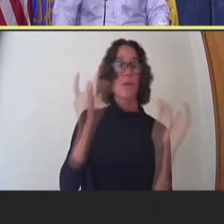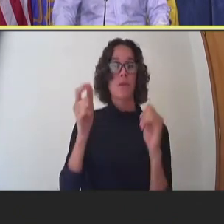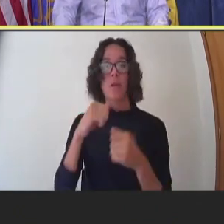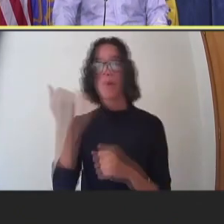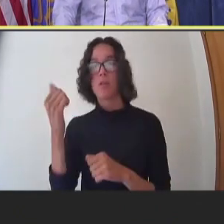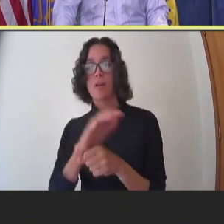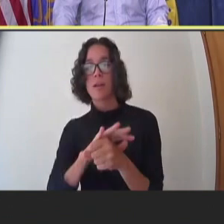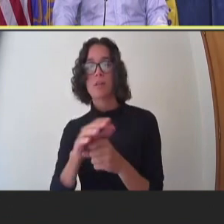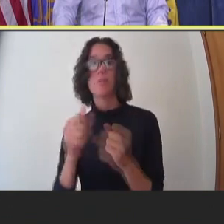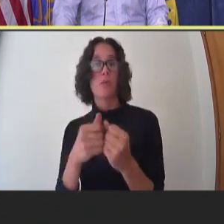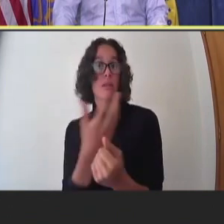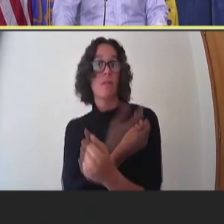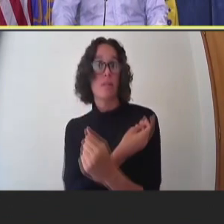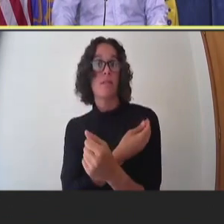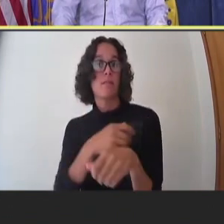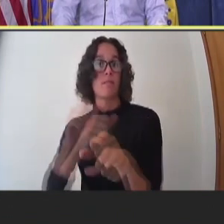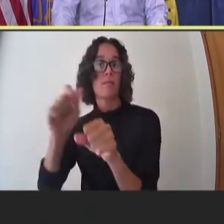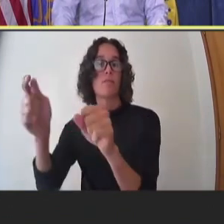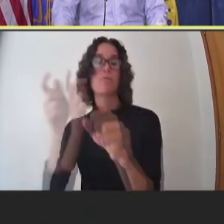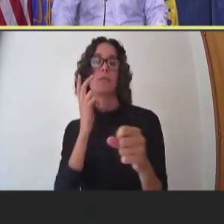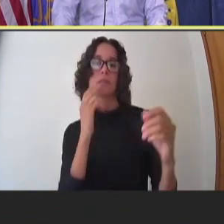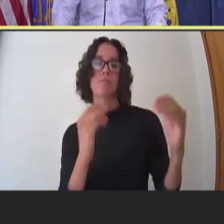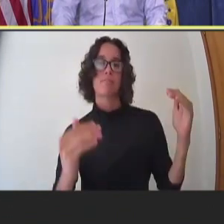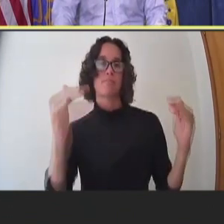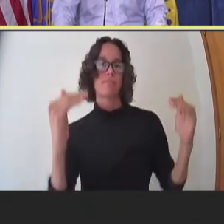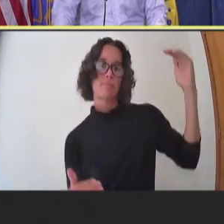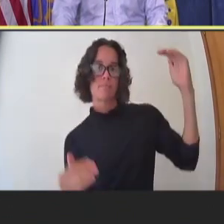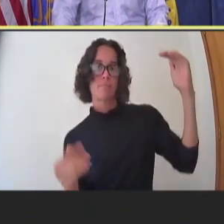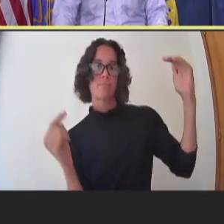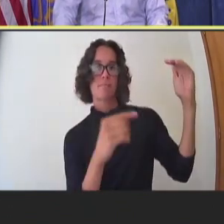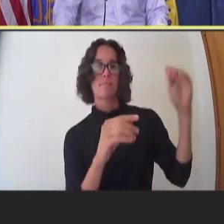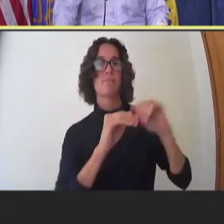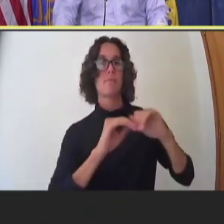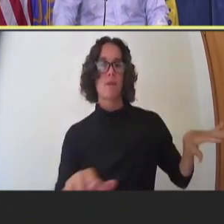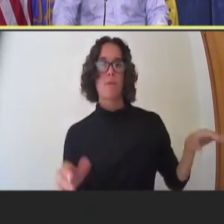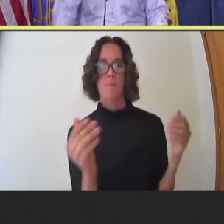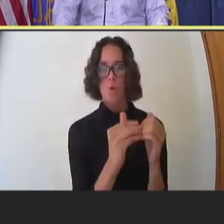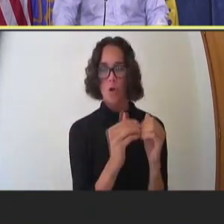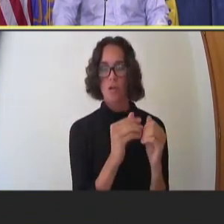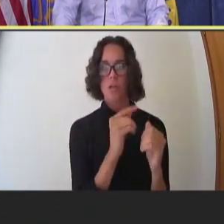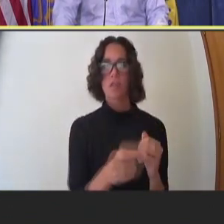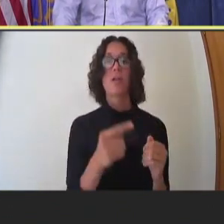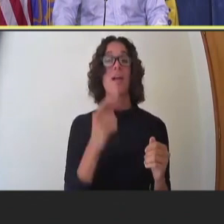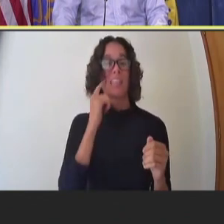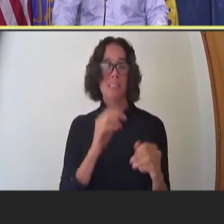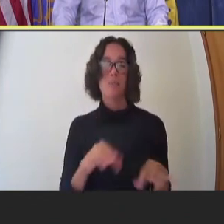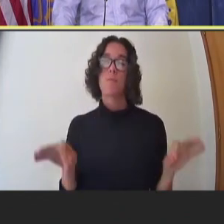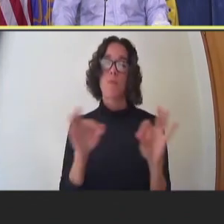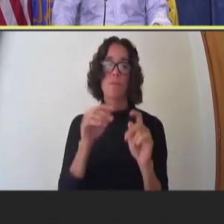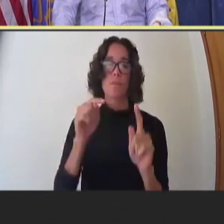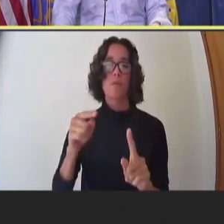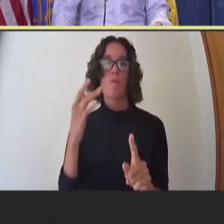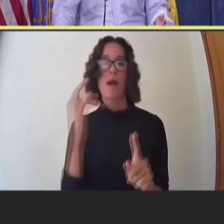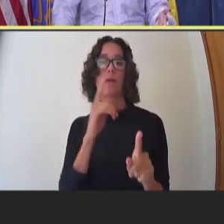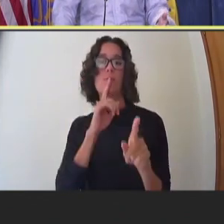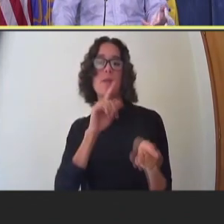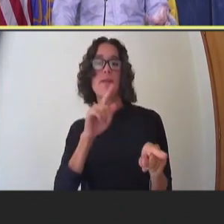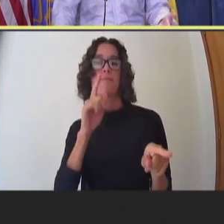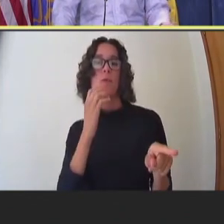We think this is another important flip point to make continuously because responses to measles outbreaks are incredibly expensive. And this represents a way that we can use modeling